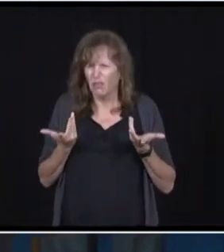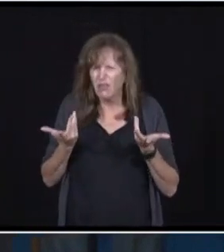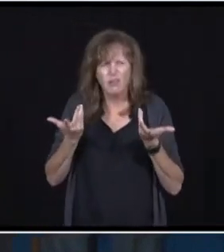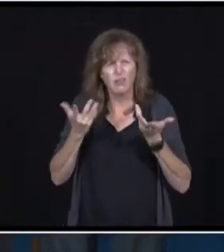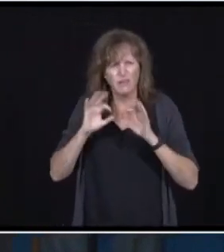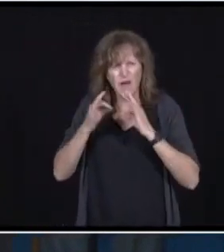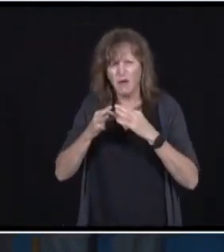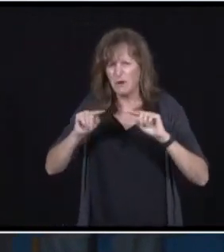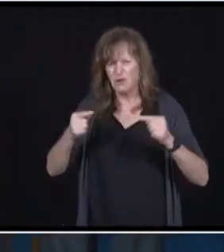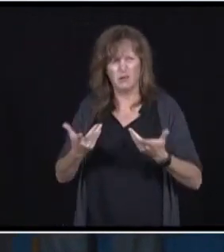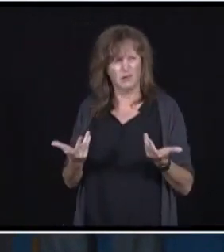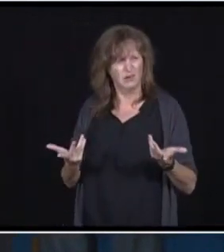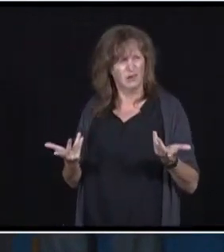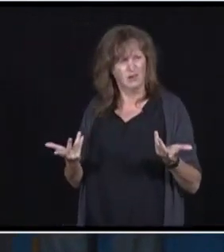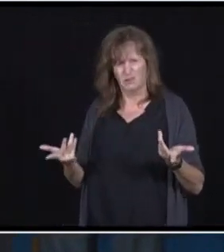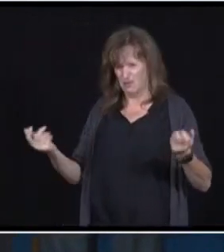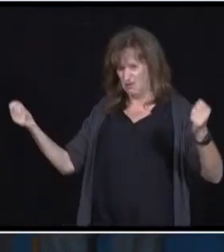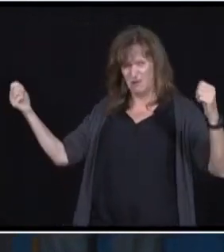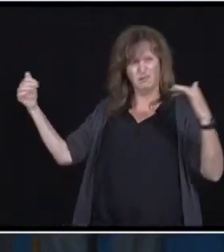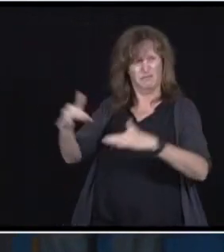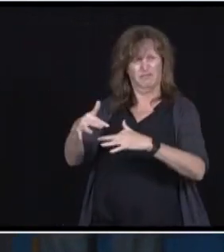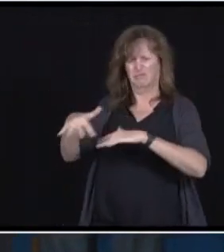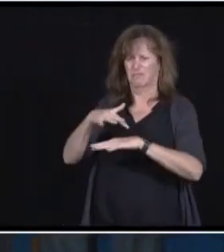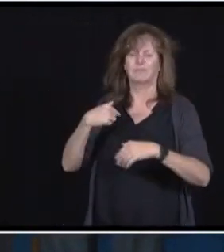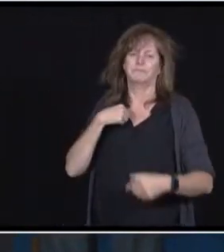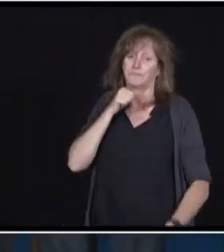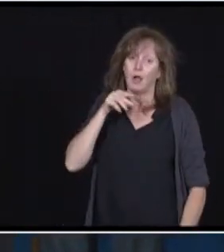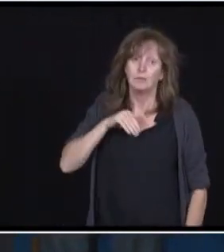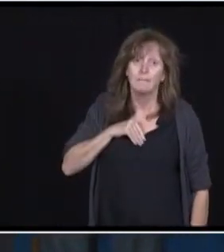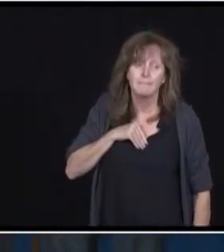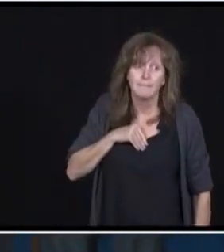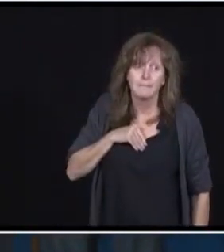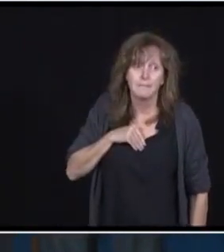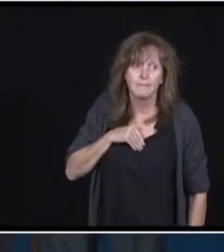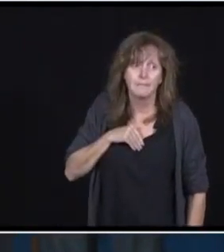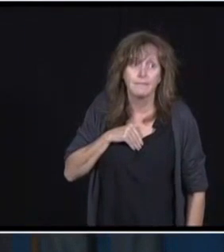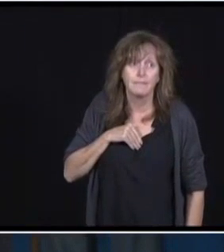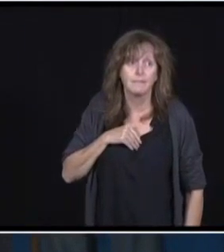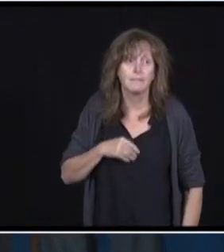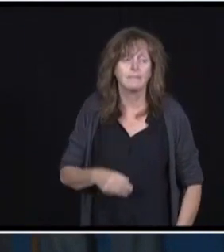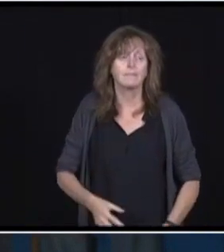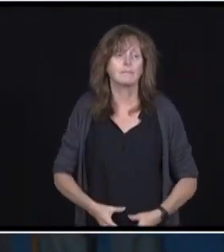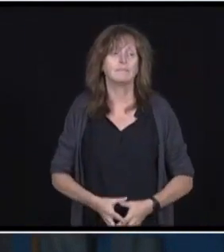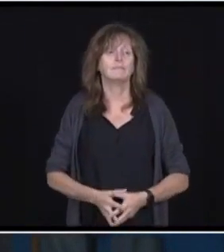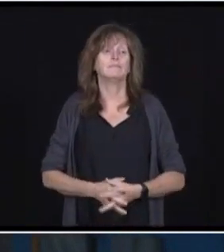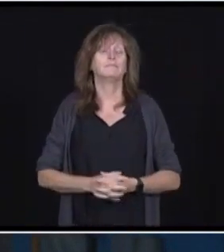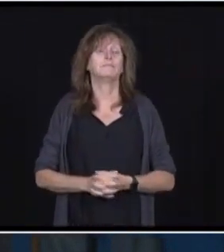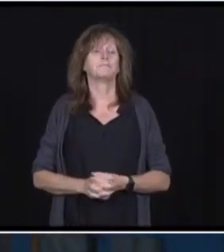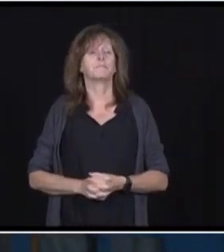then you have these people just numbing their nose to their neighbours and really, all other family members when